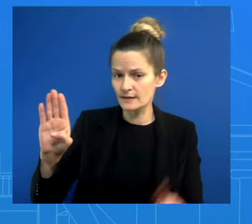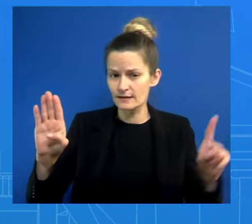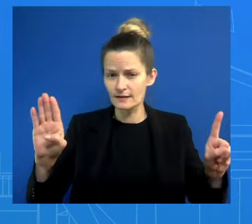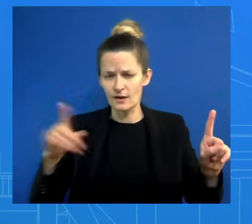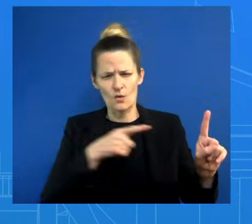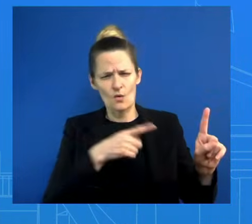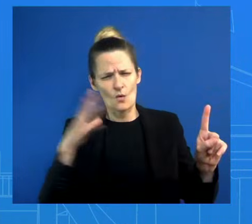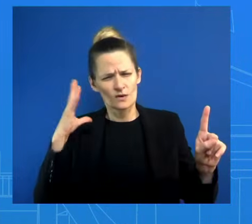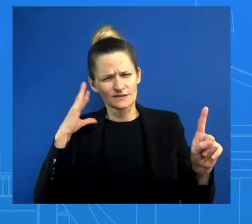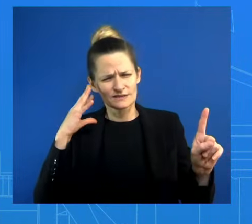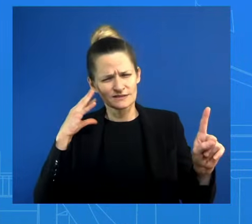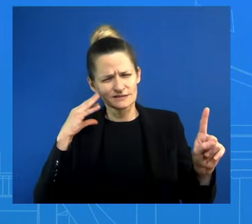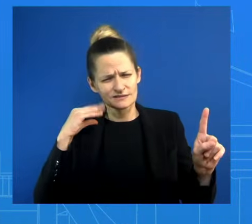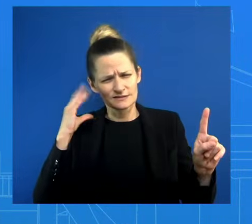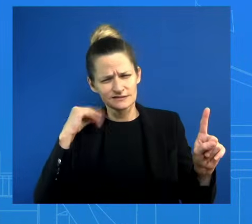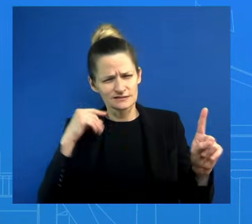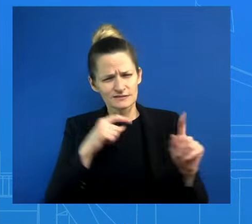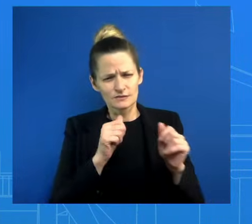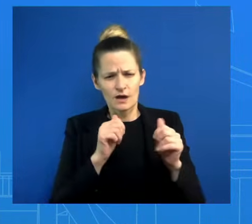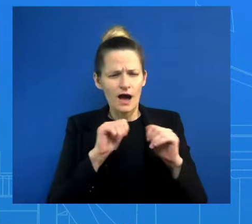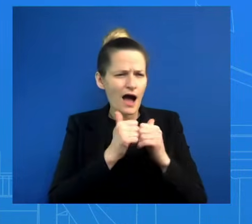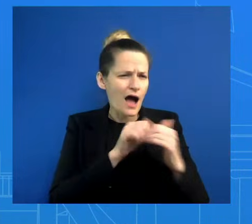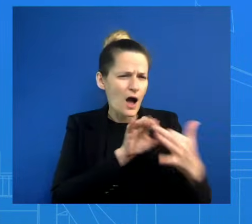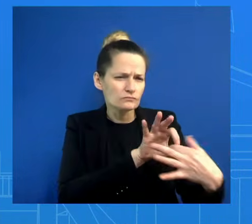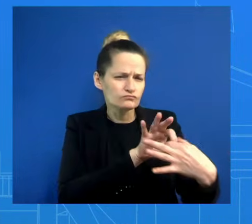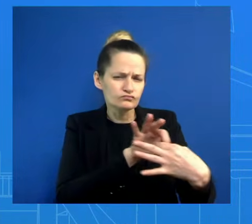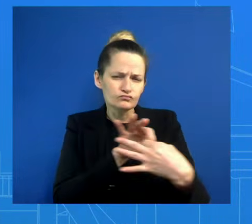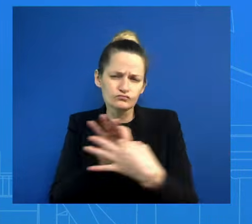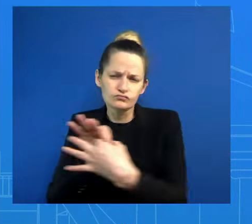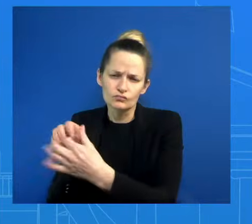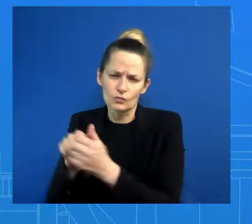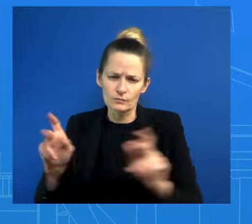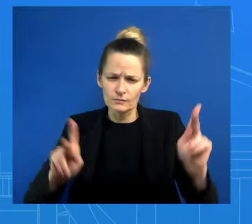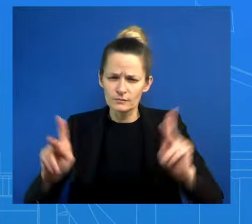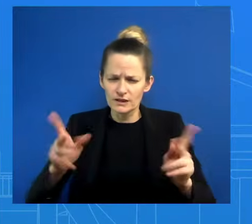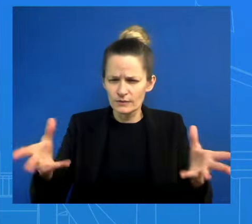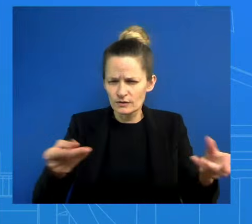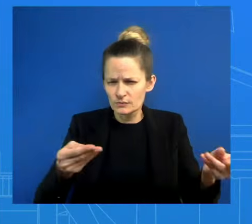And look, we were able to get government funding done in a bipartisan way last year.